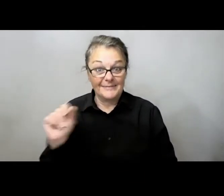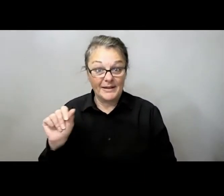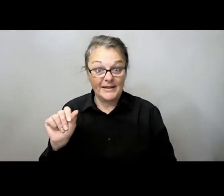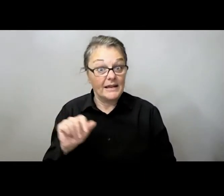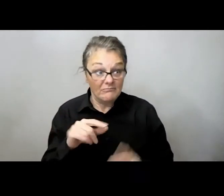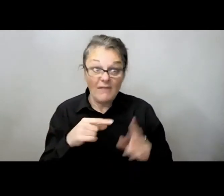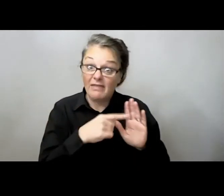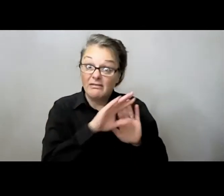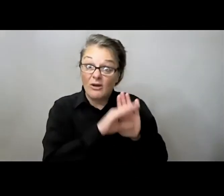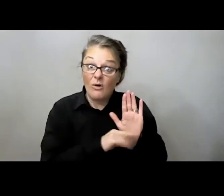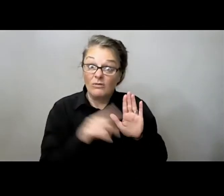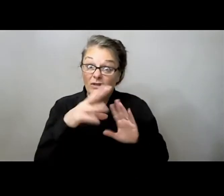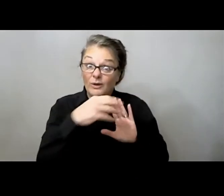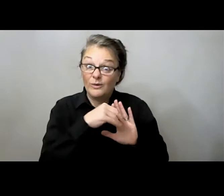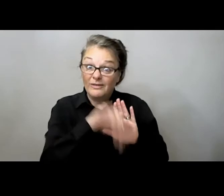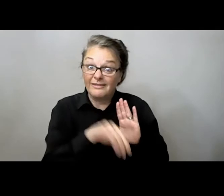NOW MELANIE DID YOU HAVE ANYTHING TO ADD ABOUT THE